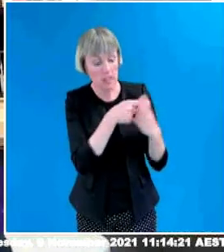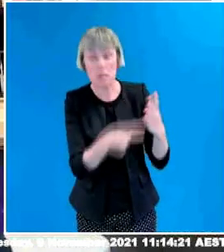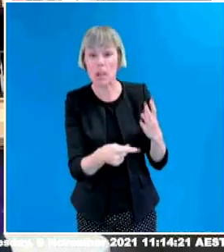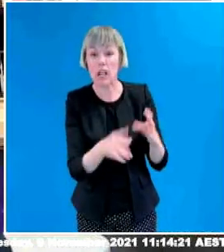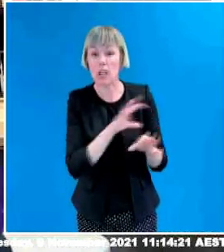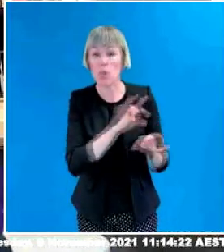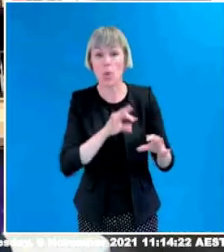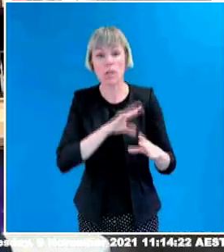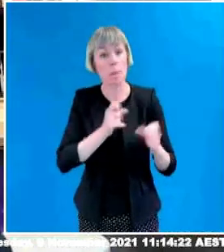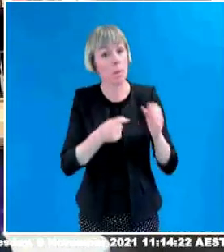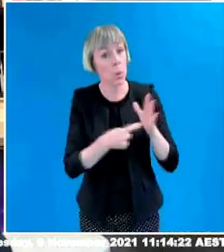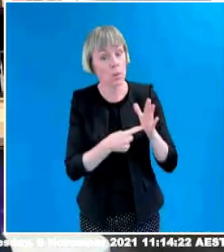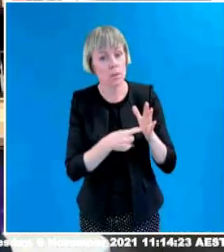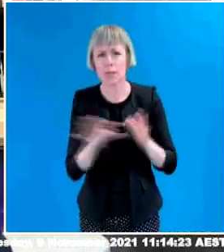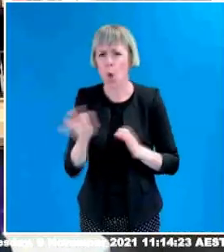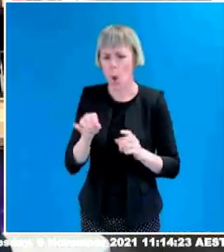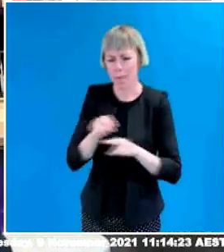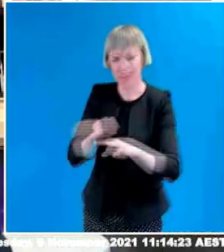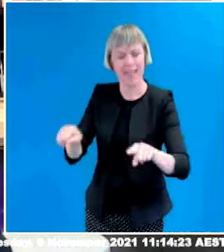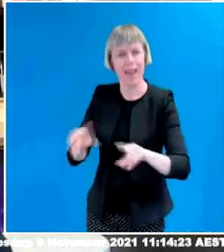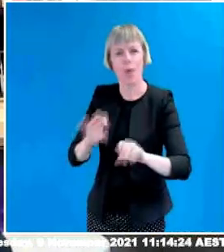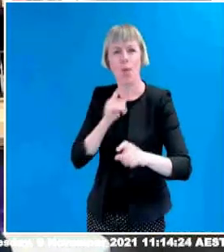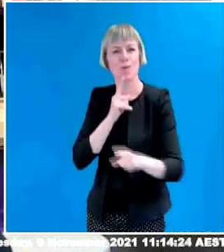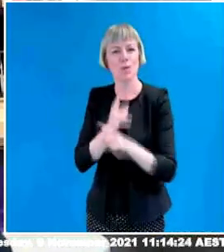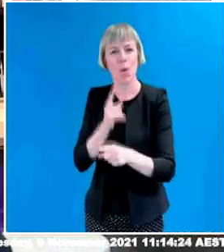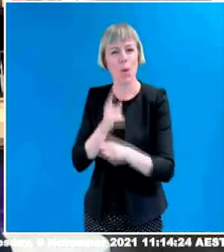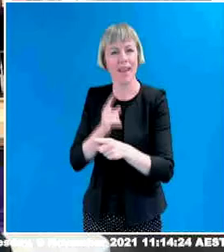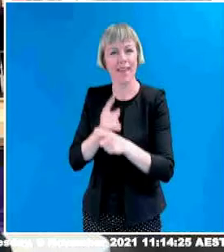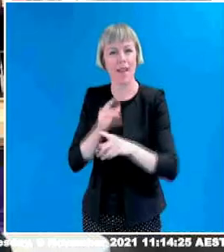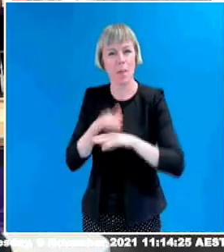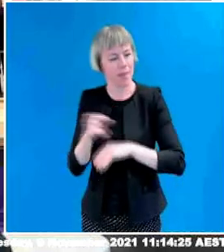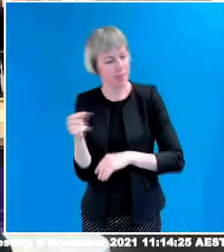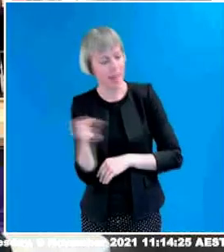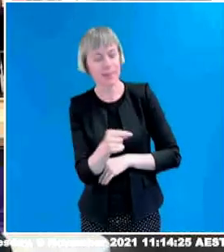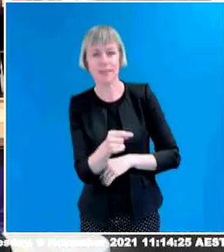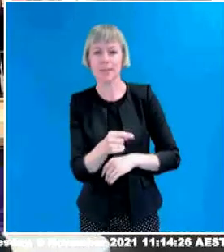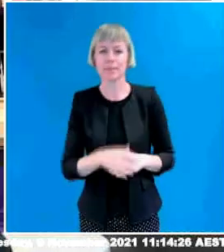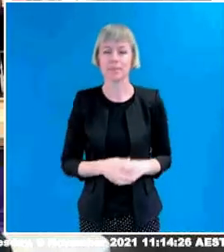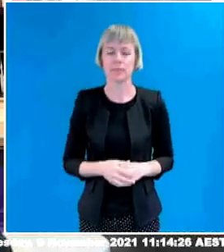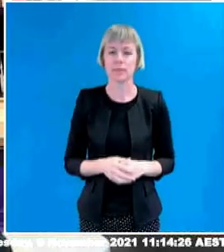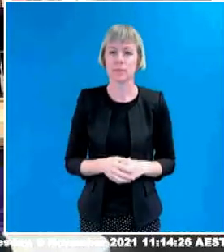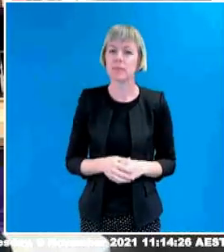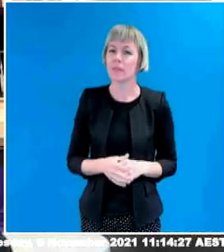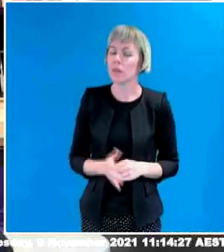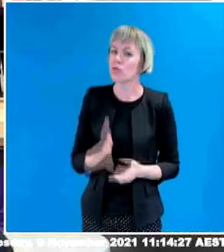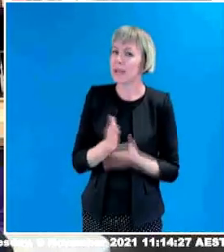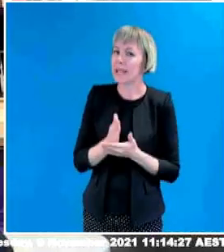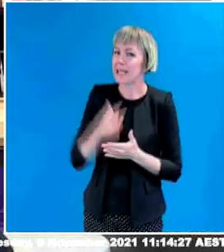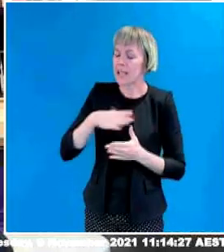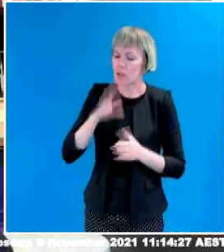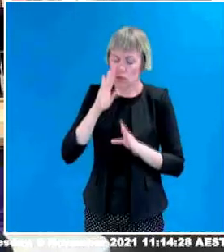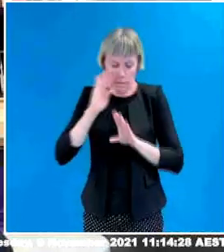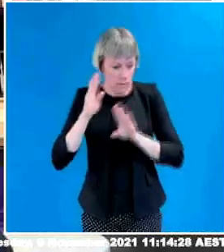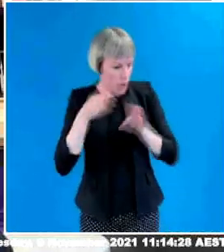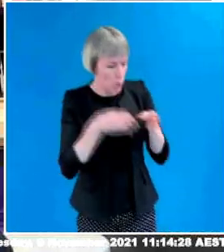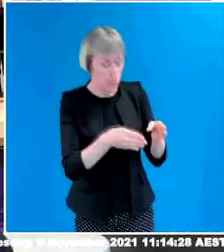So it is an opportunity to focus on that and look at how you apply the general